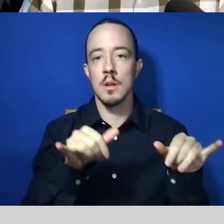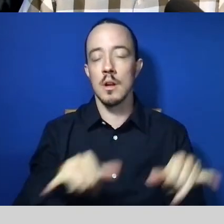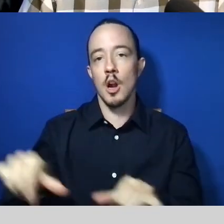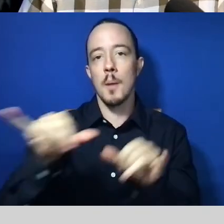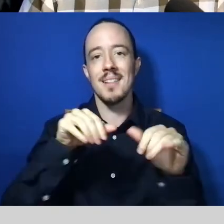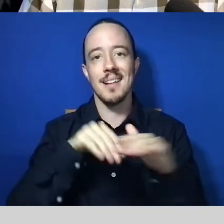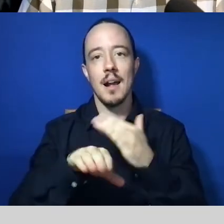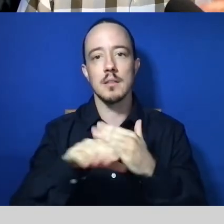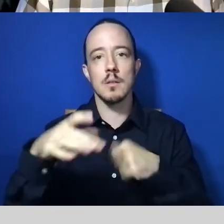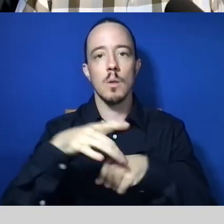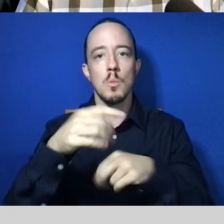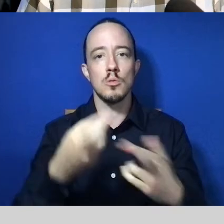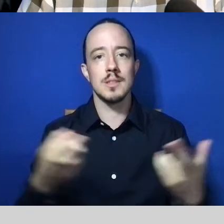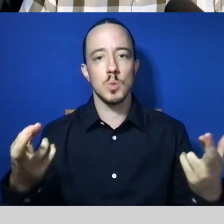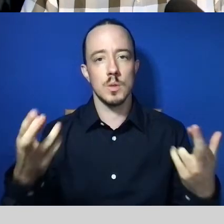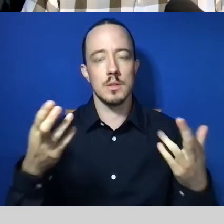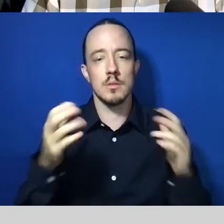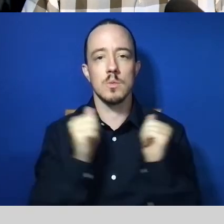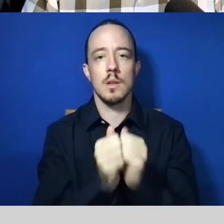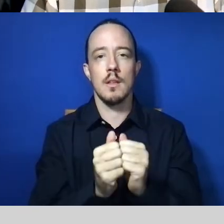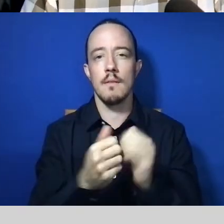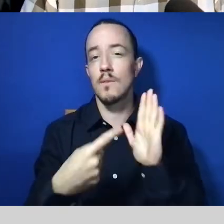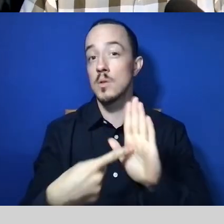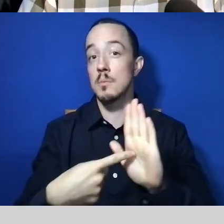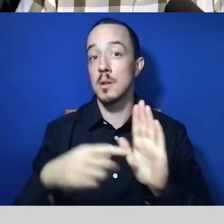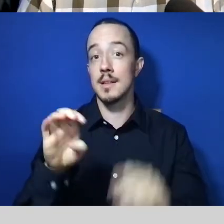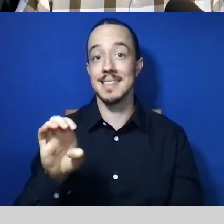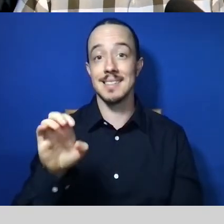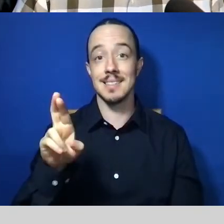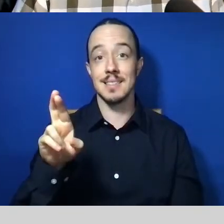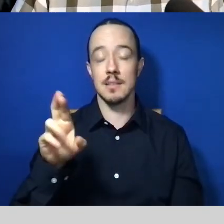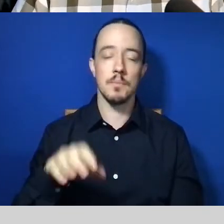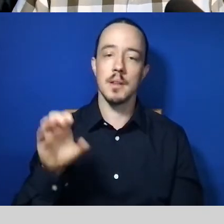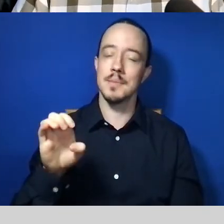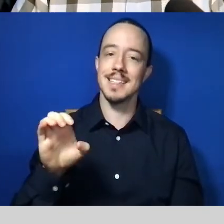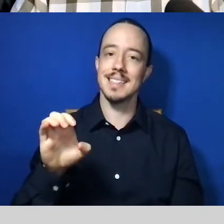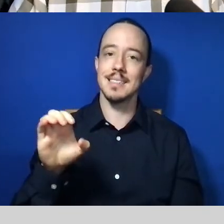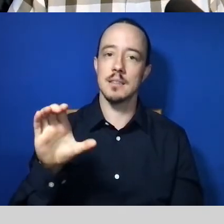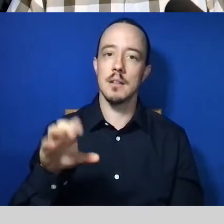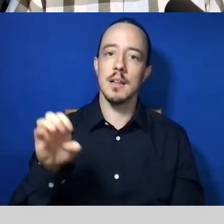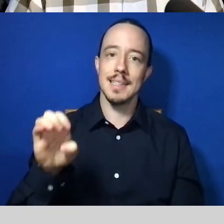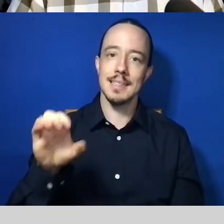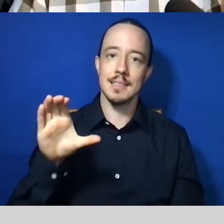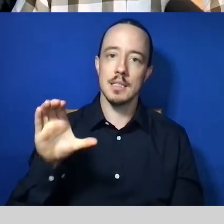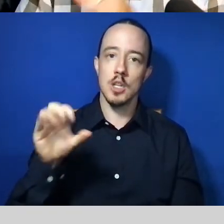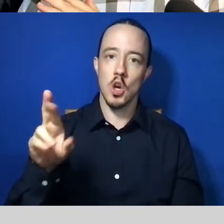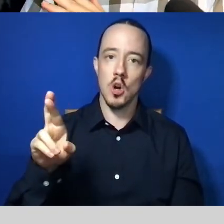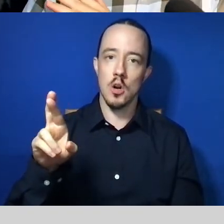For example, the ECR repository. This is where we store the images. It needs to be accessible to all those various environments